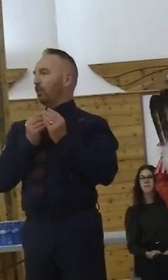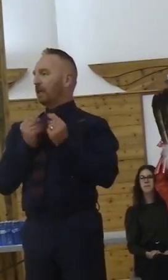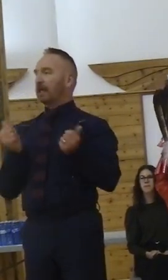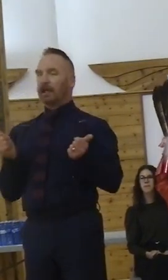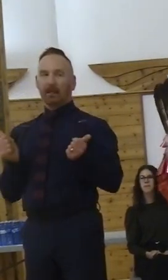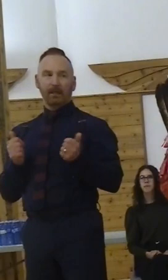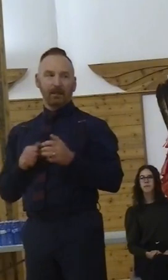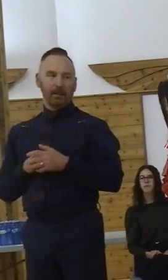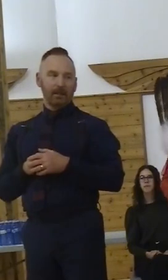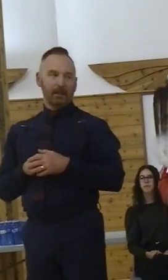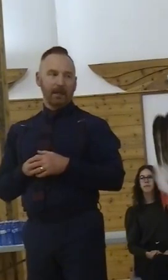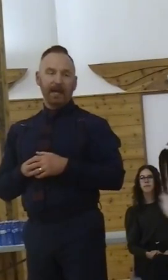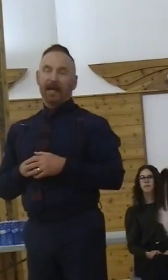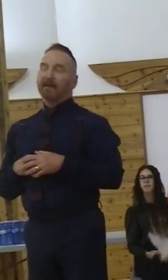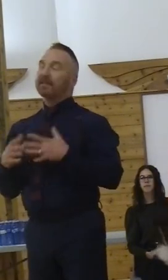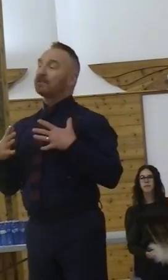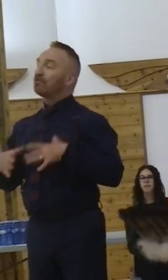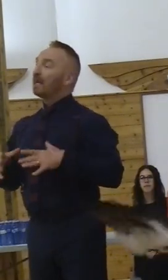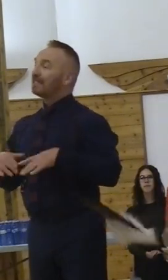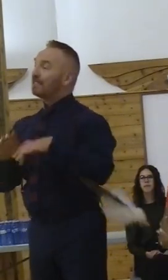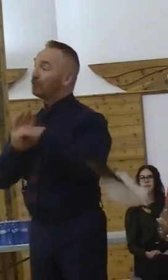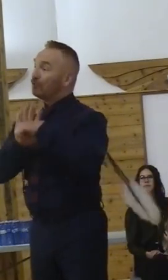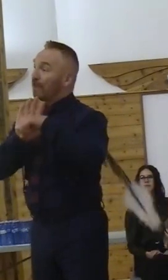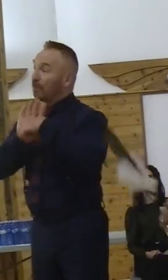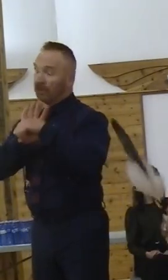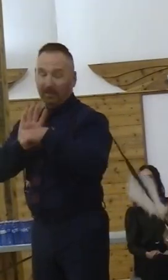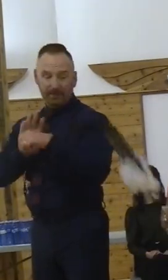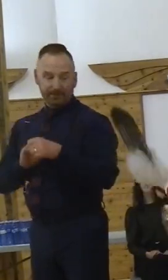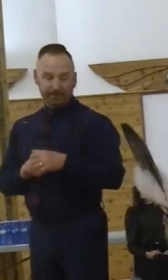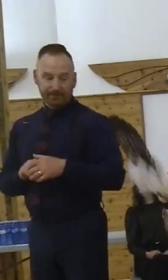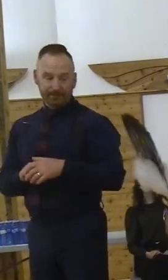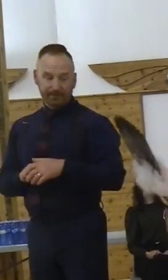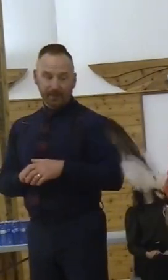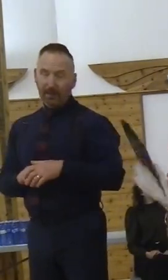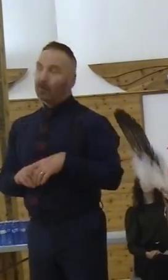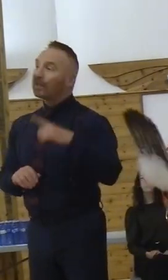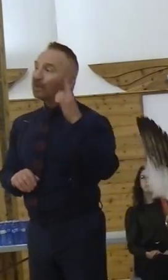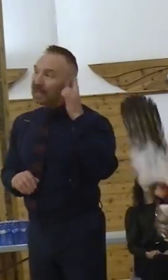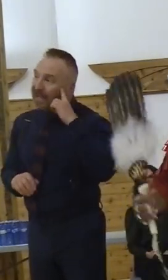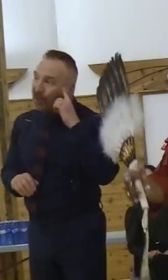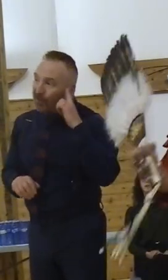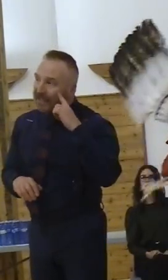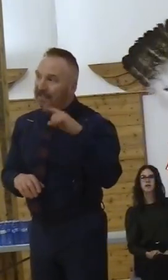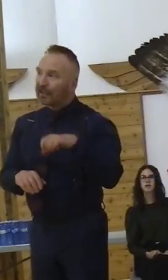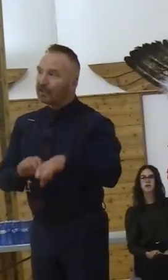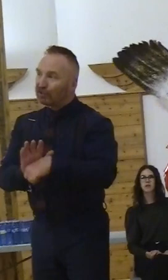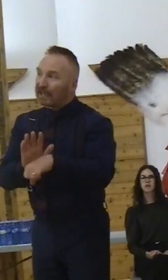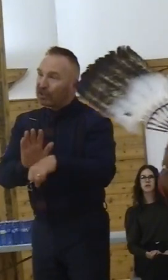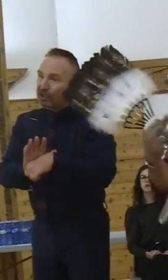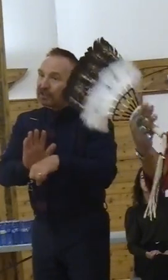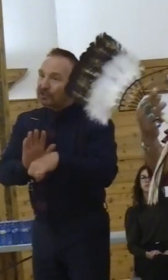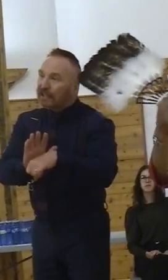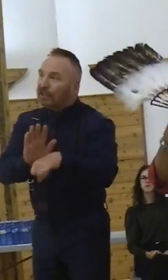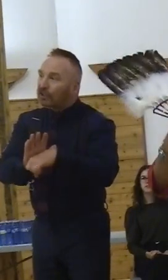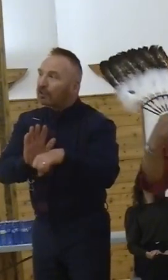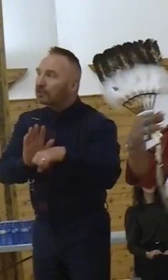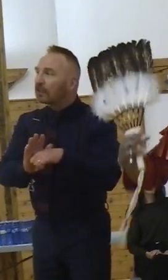And this jingle dress, when you hear these jingles go, it invites the grandmothers, the grandfathers.